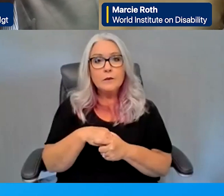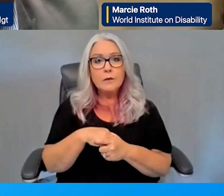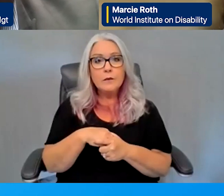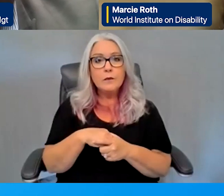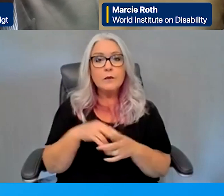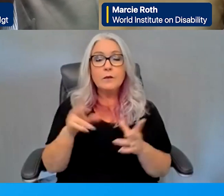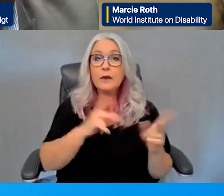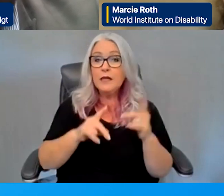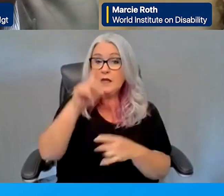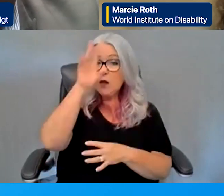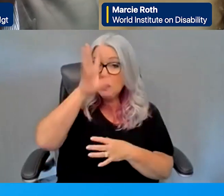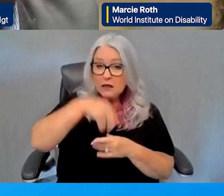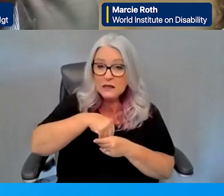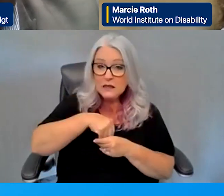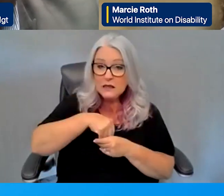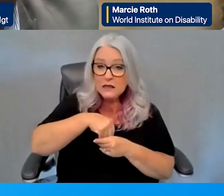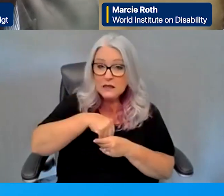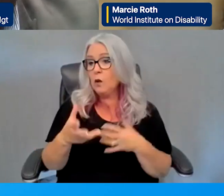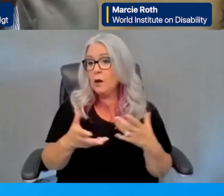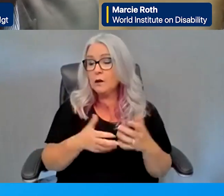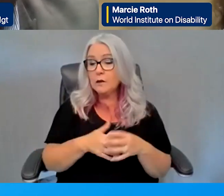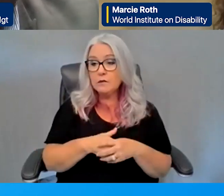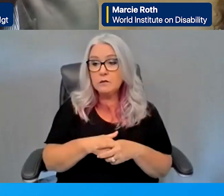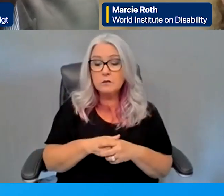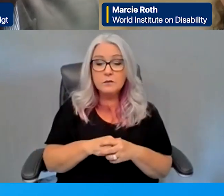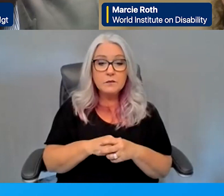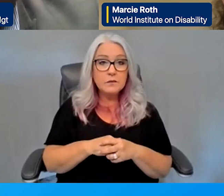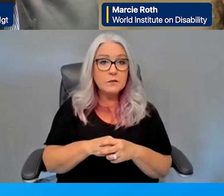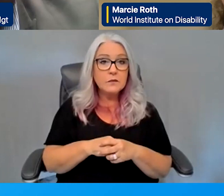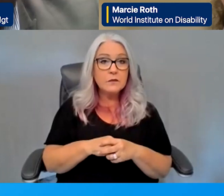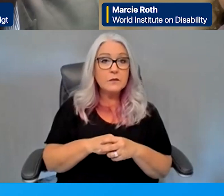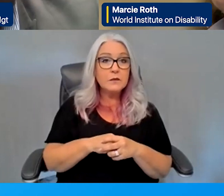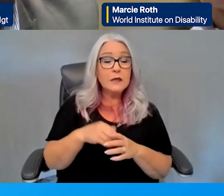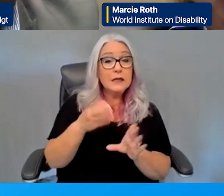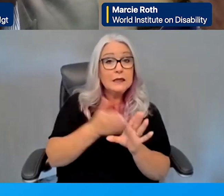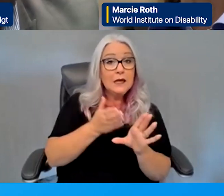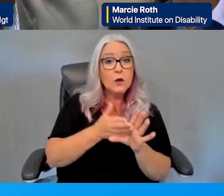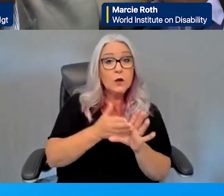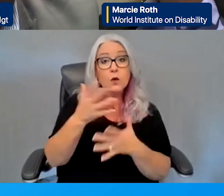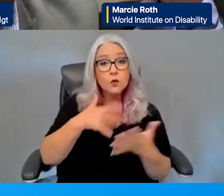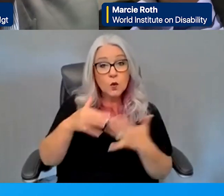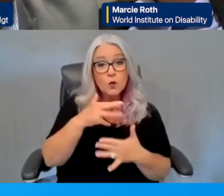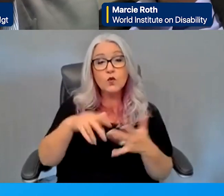people who have psychosocial disabilities, a term we hear